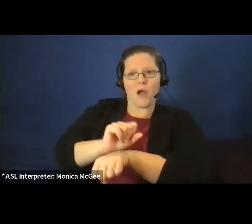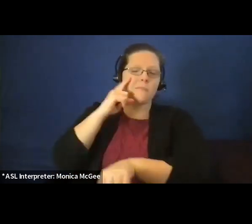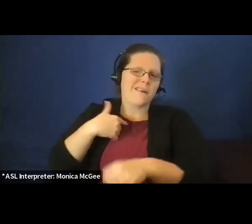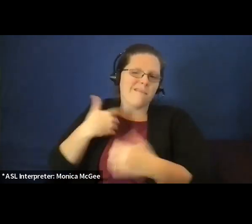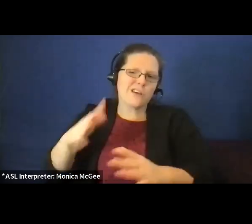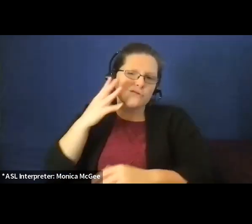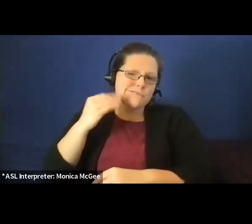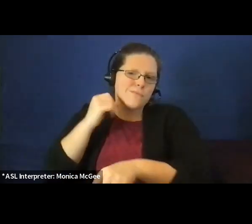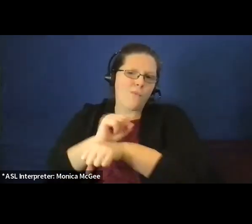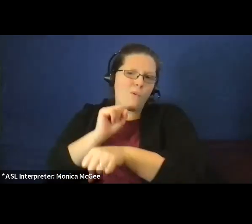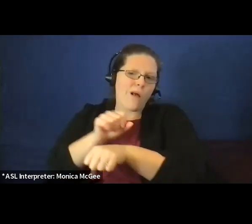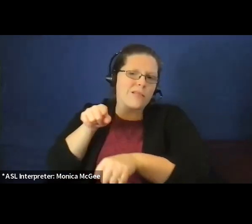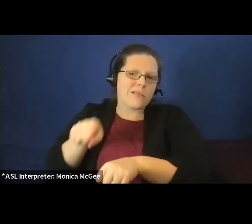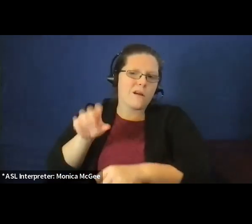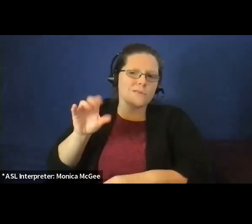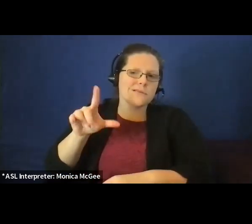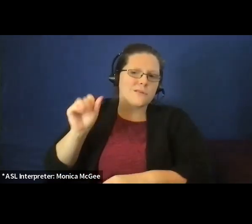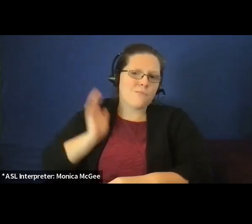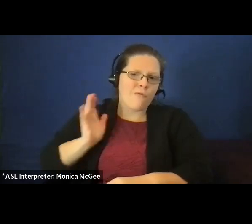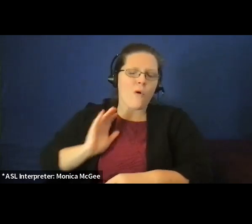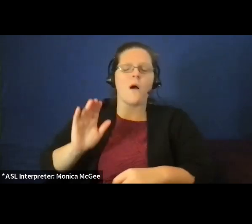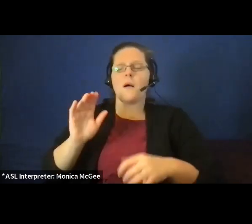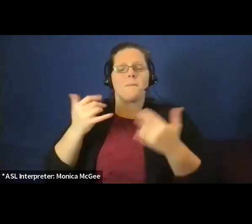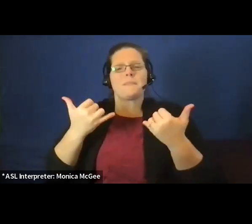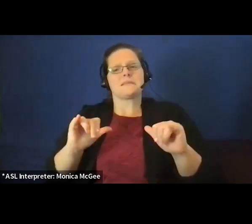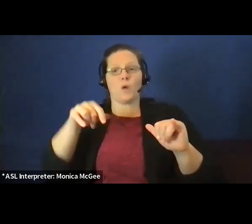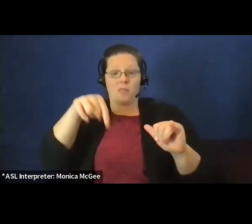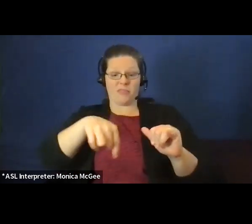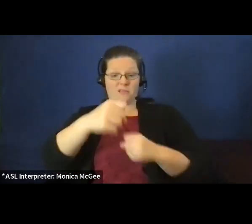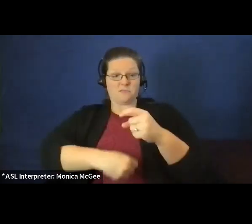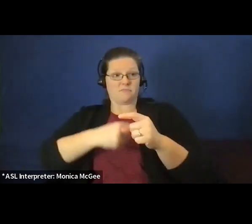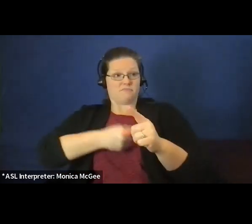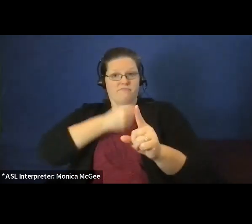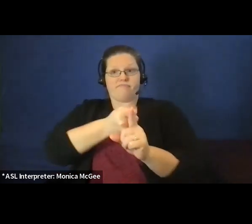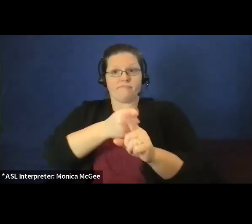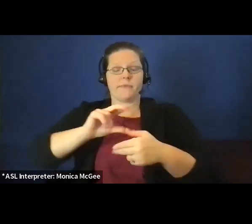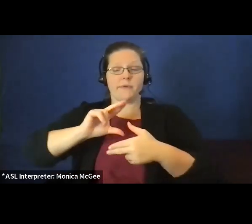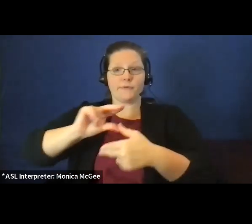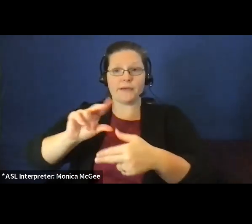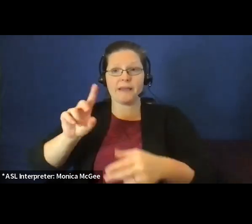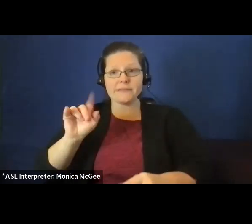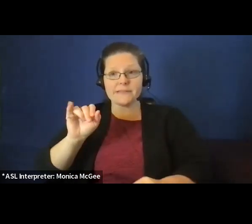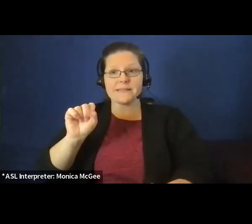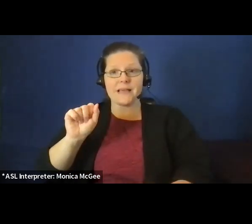that I could pull up and reference.